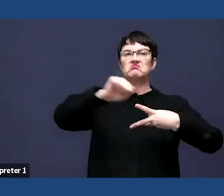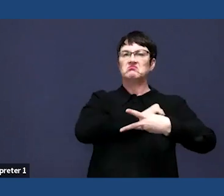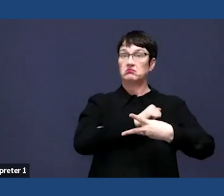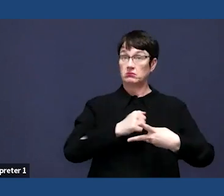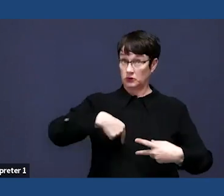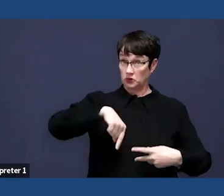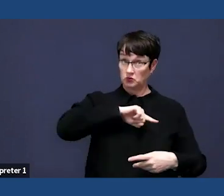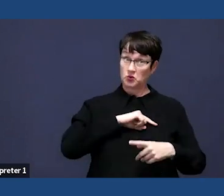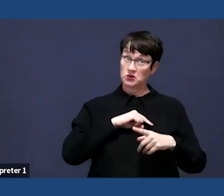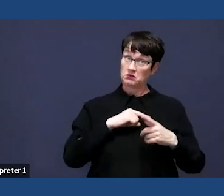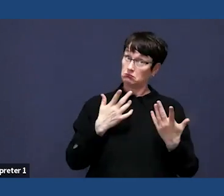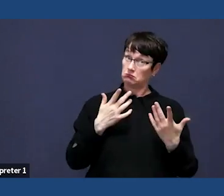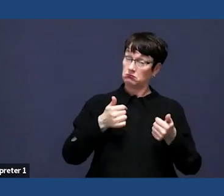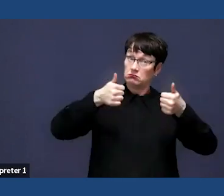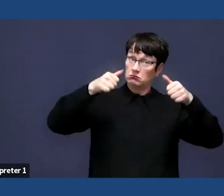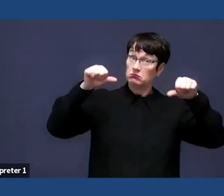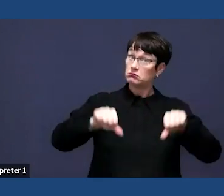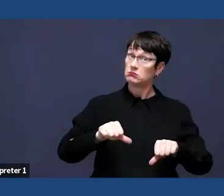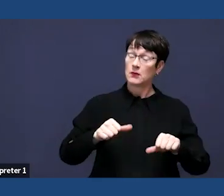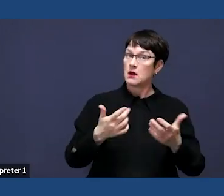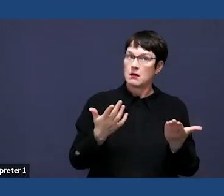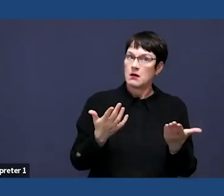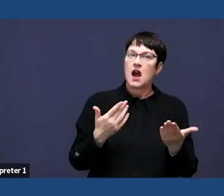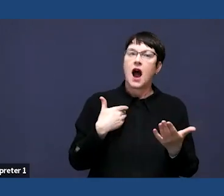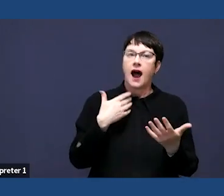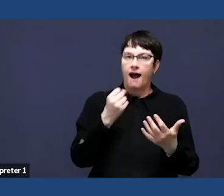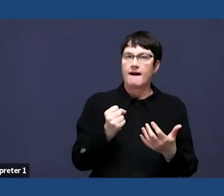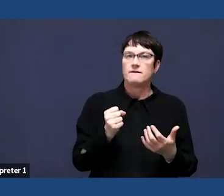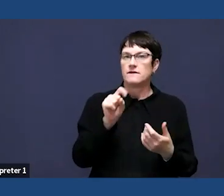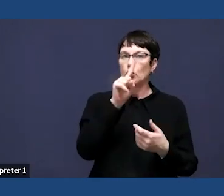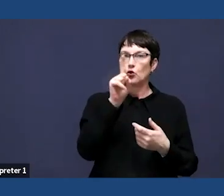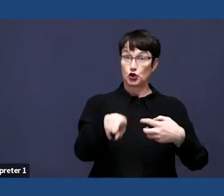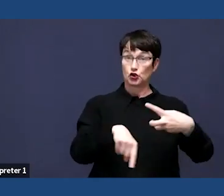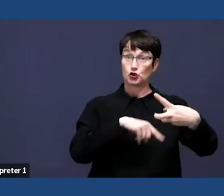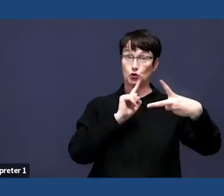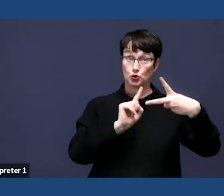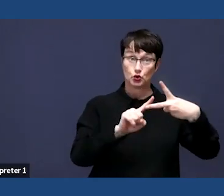So with those two umbrella questions, I'm going to turn it over to Bethany for her to